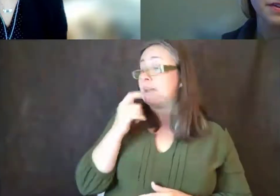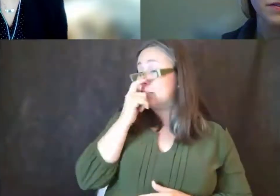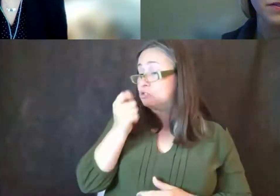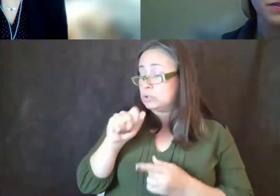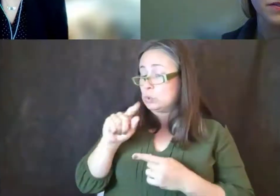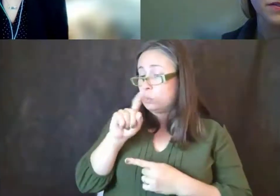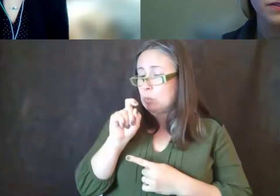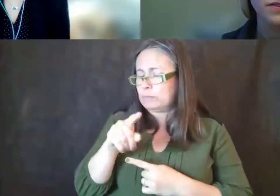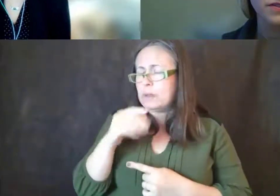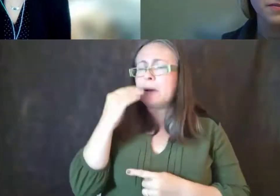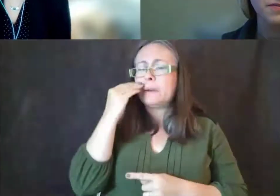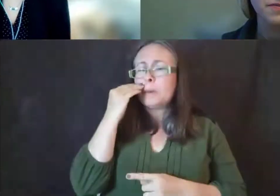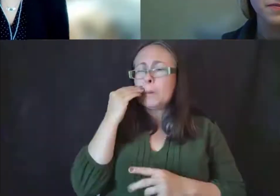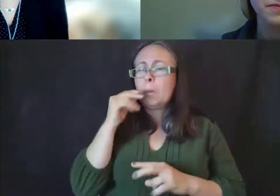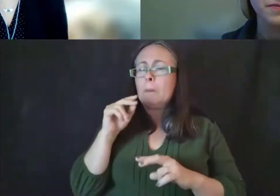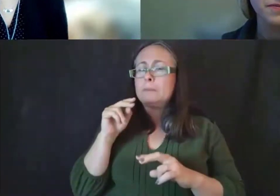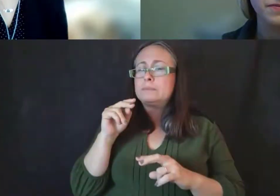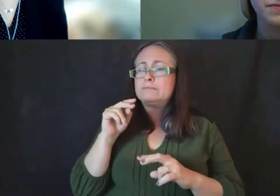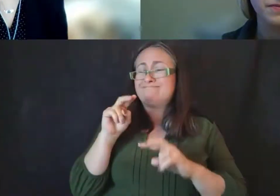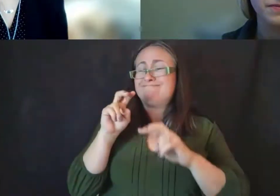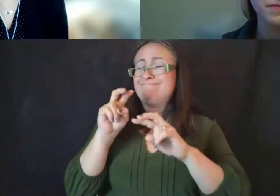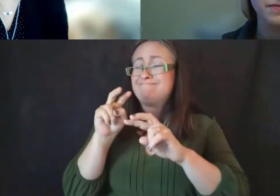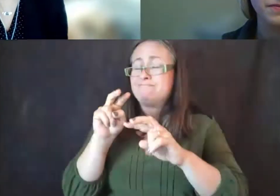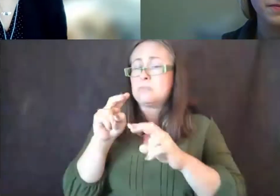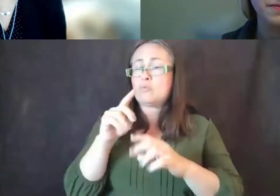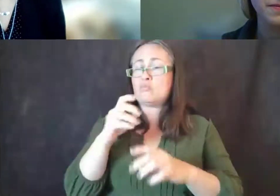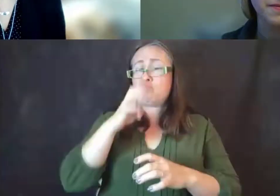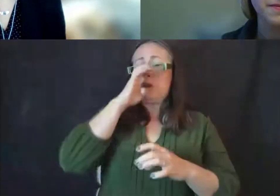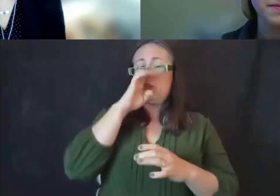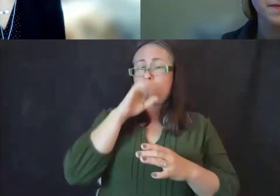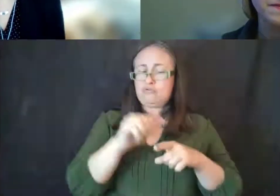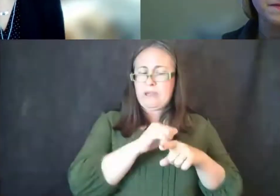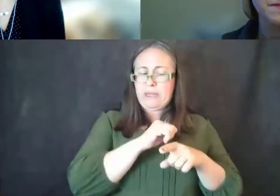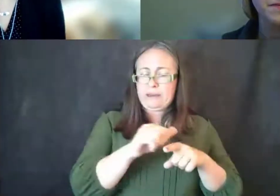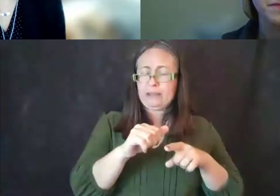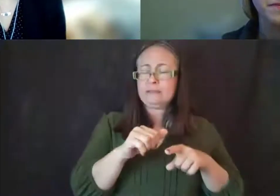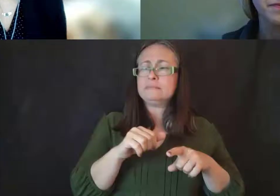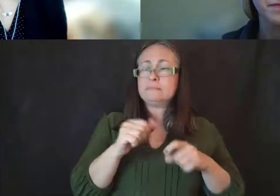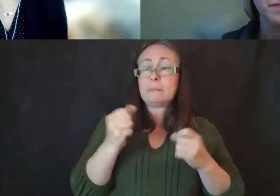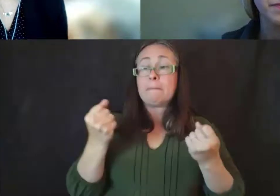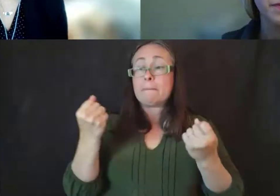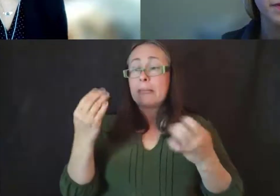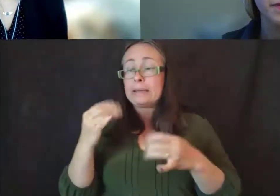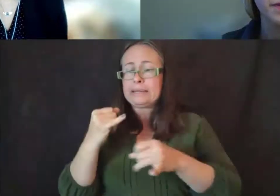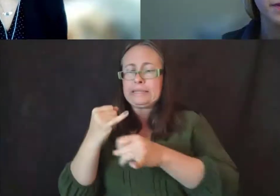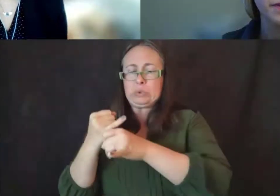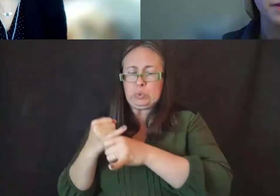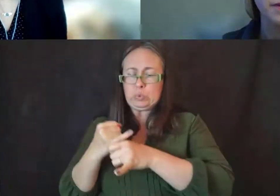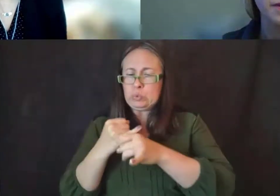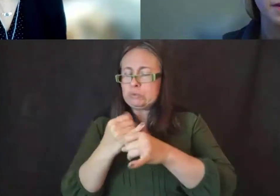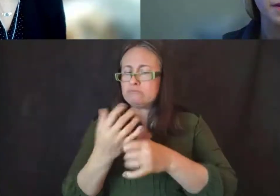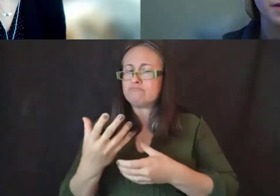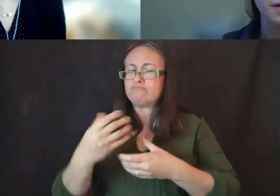in anticipation of rigor training requirements, a lot of institutions started incorporating training in rigor